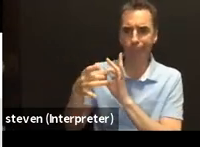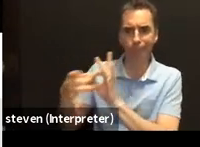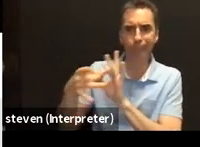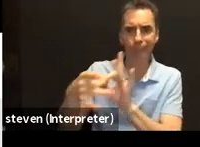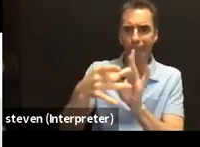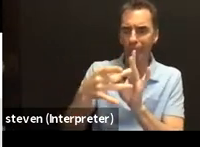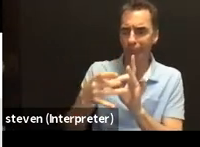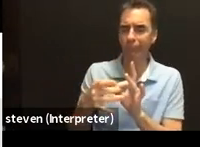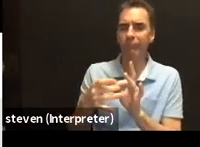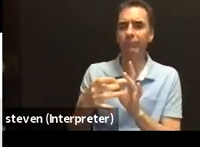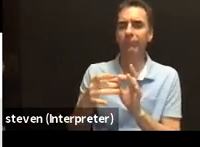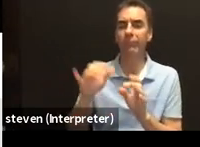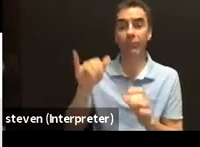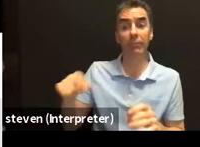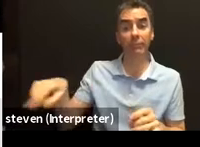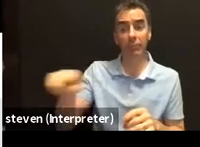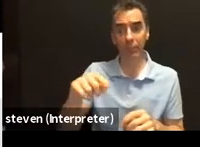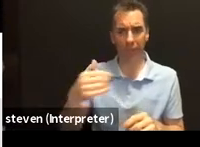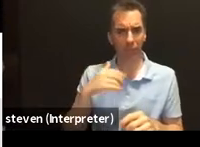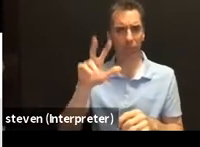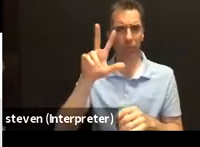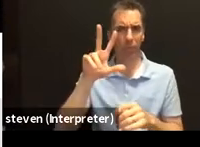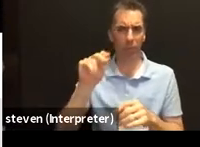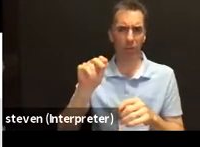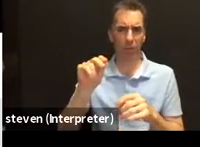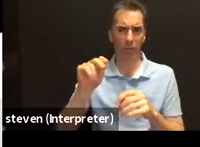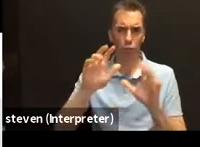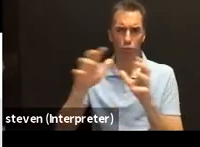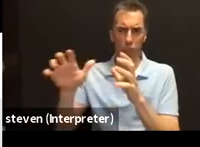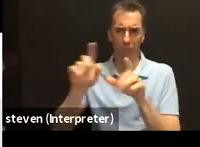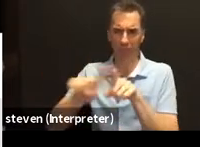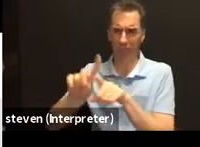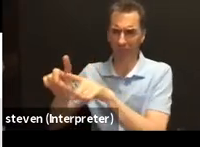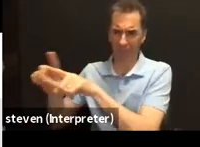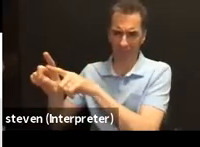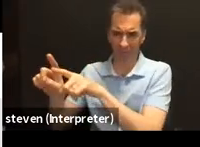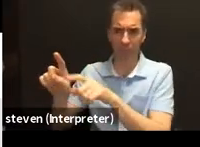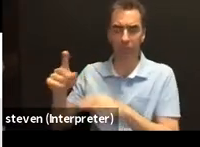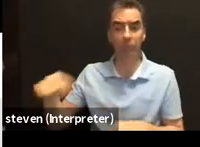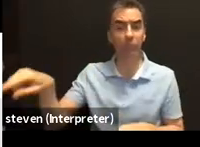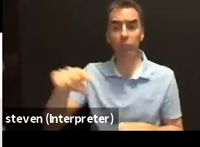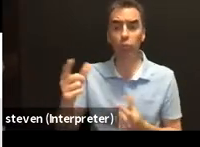maria.rodriguez: Care is comprised of over 30 different maria.rodriguez: Entities that maria.rodriguez: At one point or another. They provide services to Natalie Chavez: People that are experiencing homelessness.